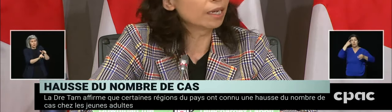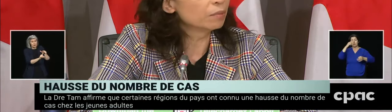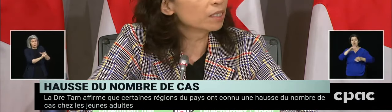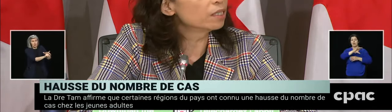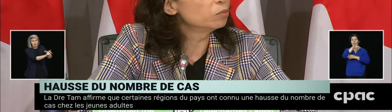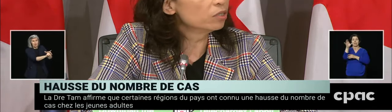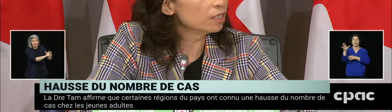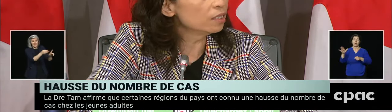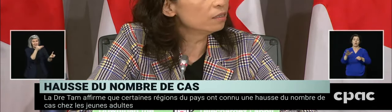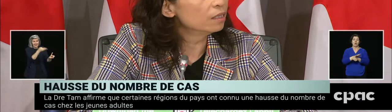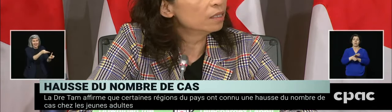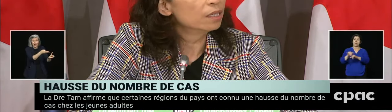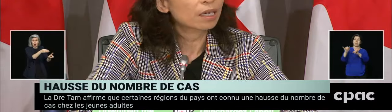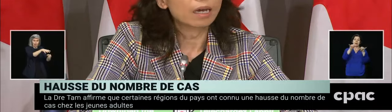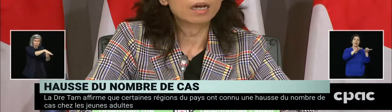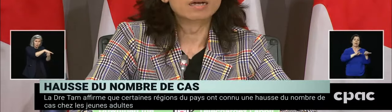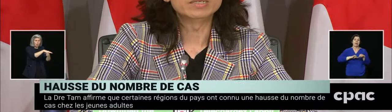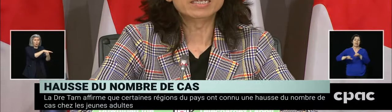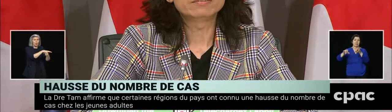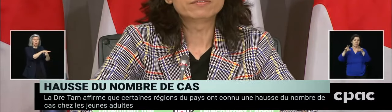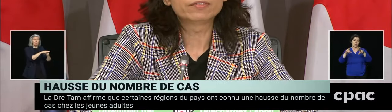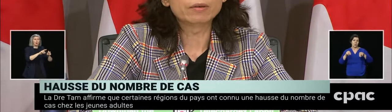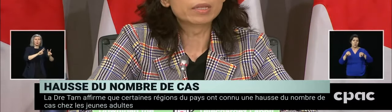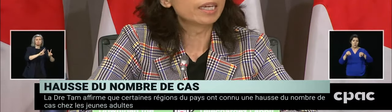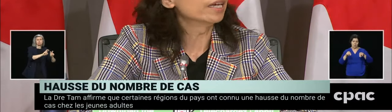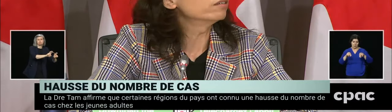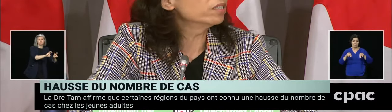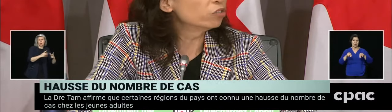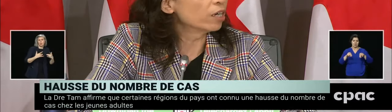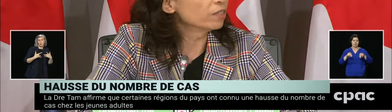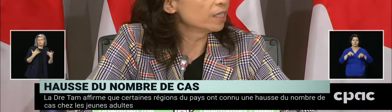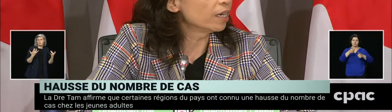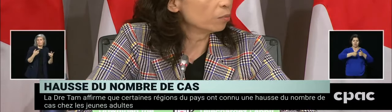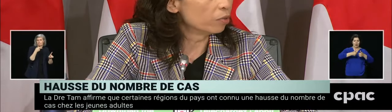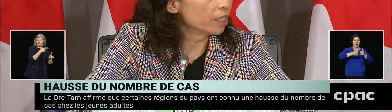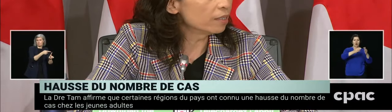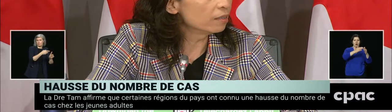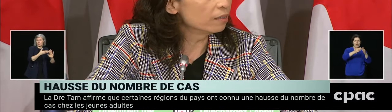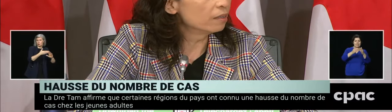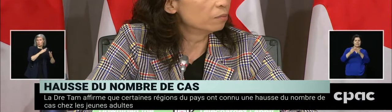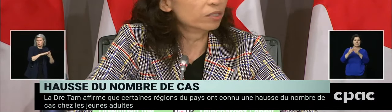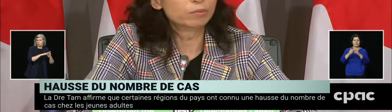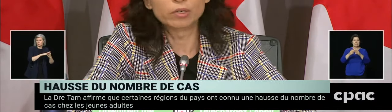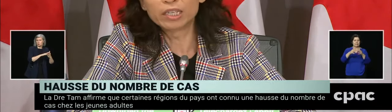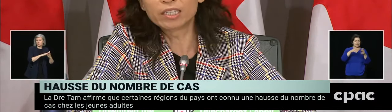THAT COMMUNITY. AND THEY'LL BE WATCHING TO SEE WHAT ELSE IS HAPPENING IN THE